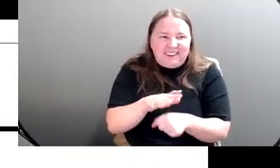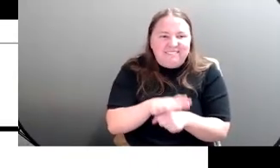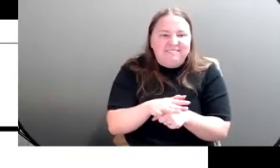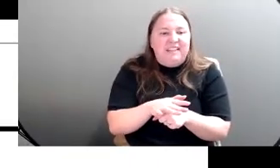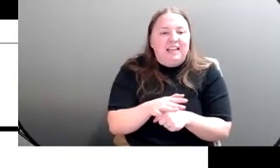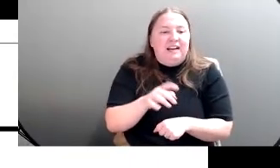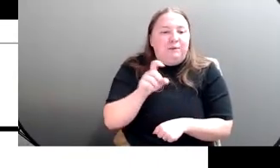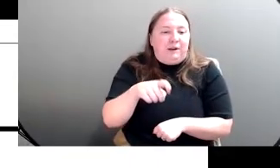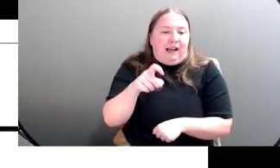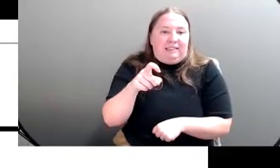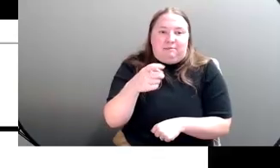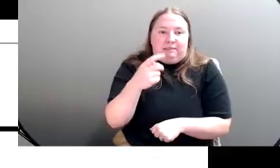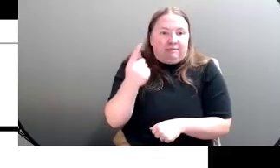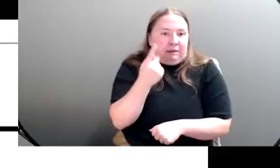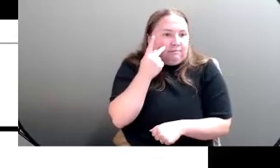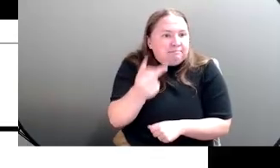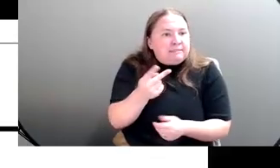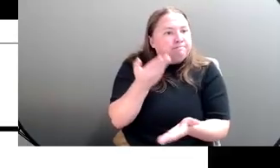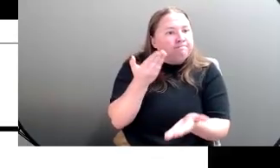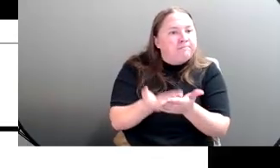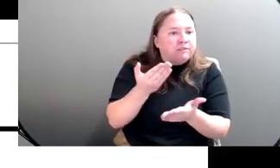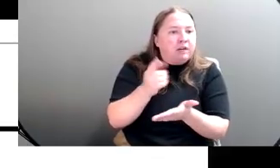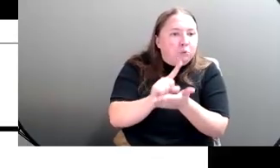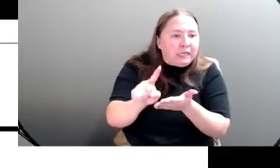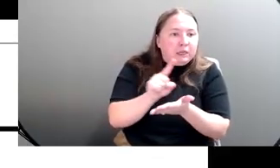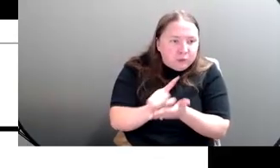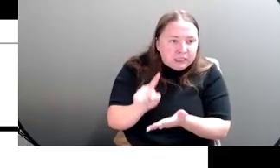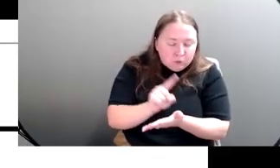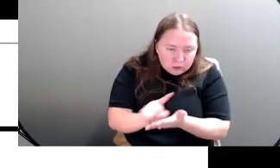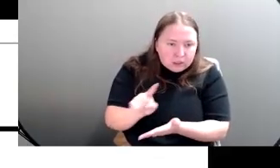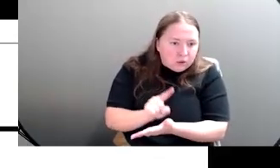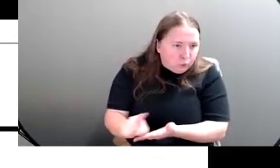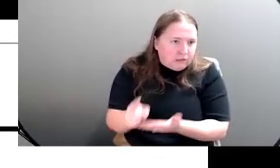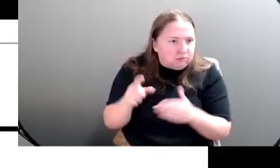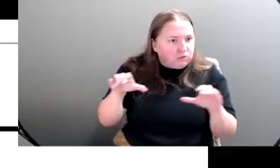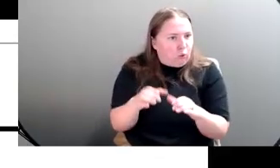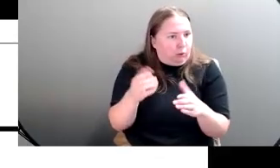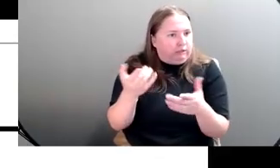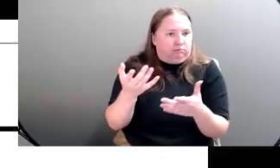that you can see and you can verify week after week after week. They're doing these practices.